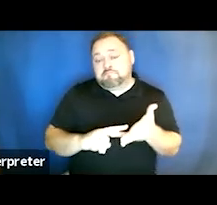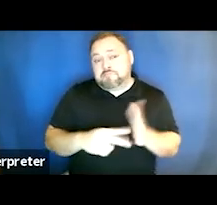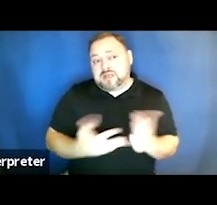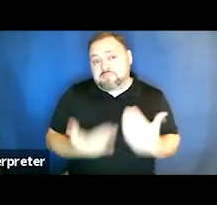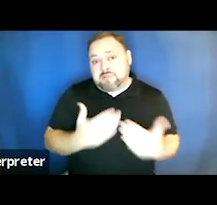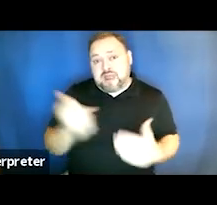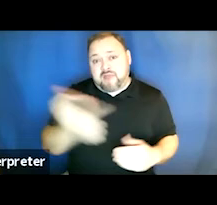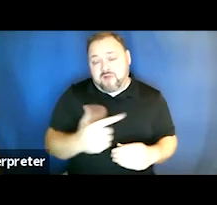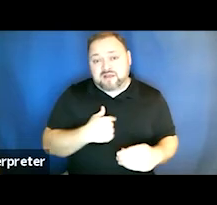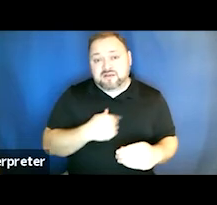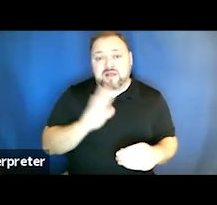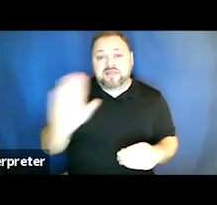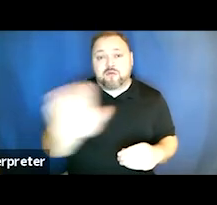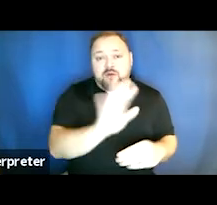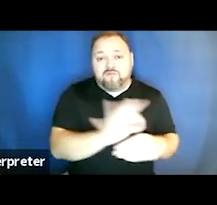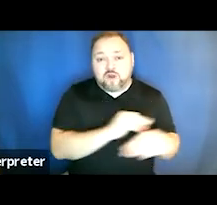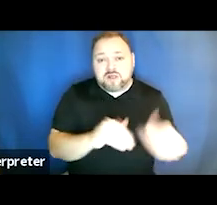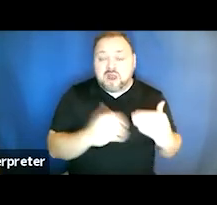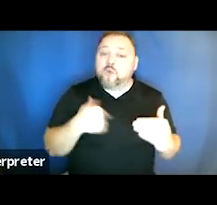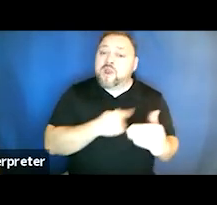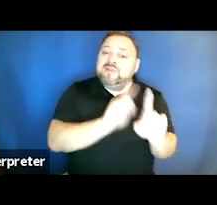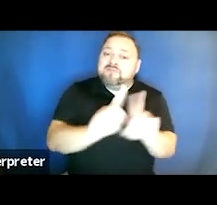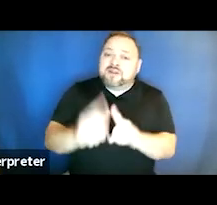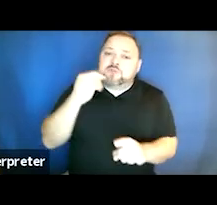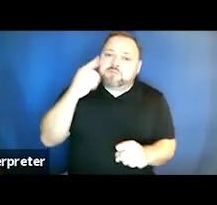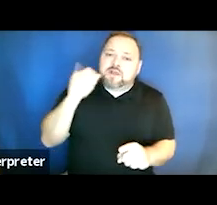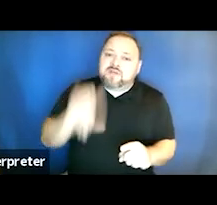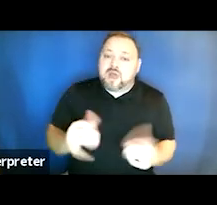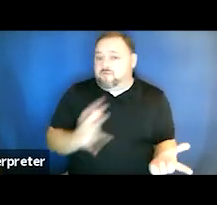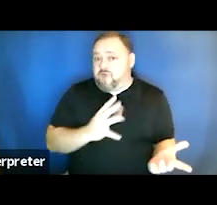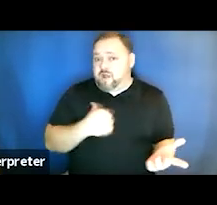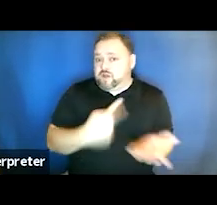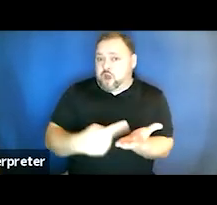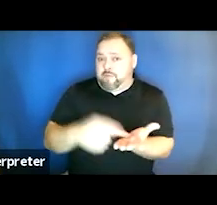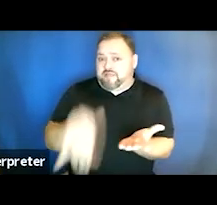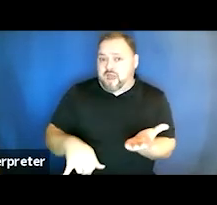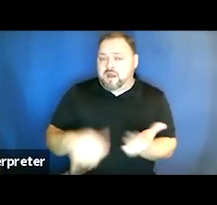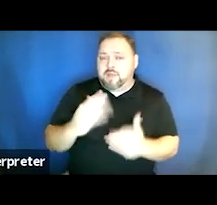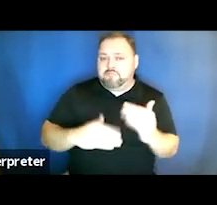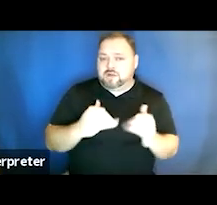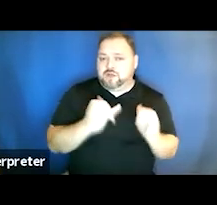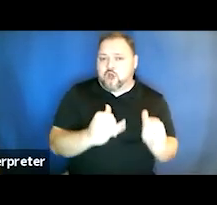we have different experiences because of that. Let's talk about that and build a common ground.